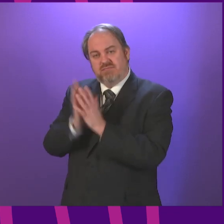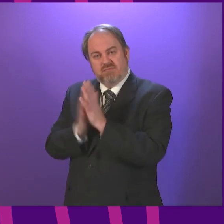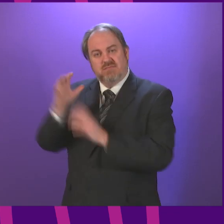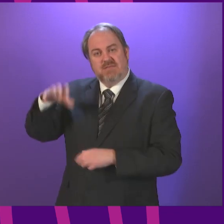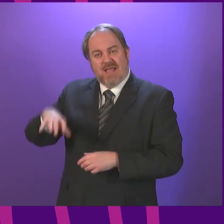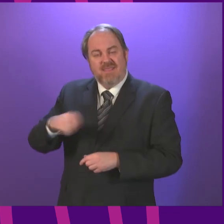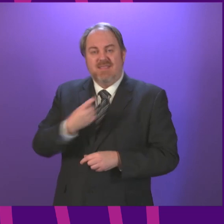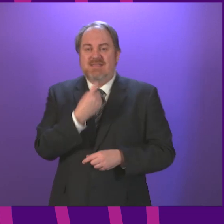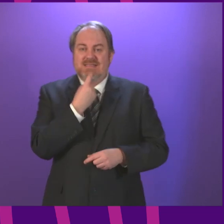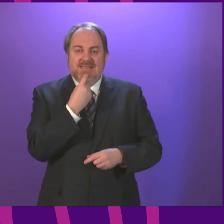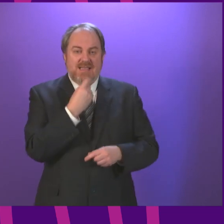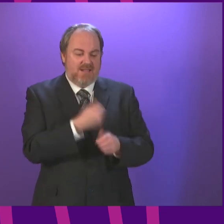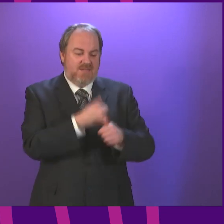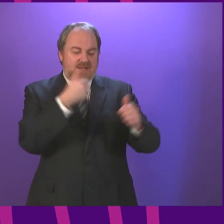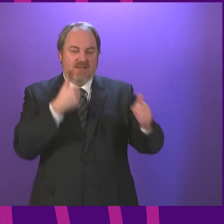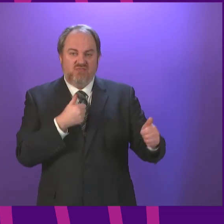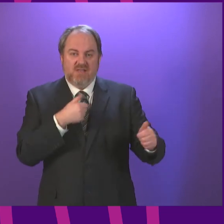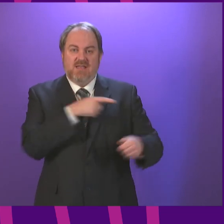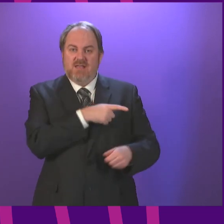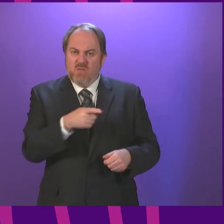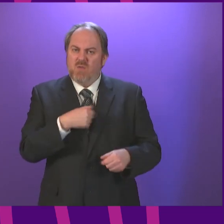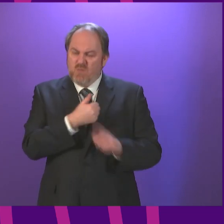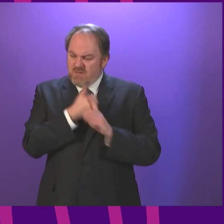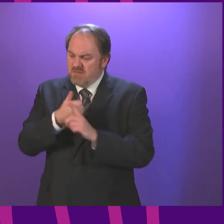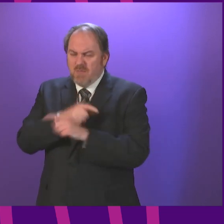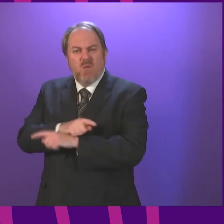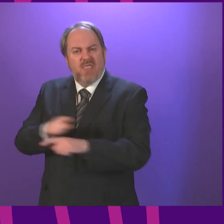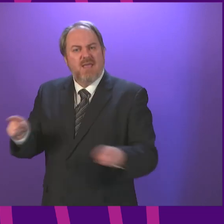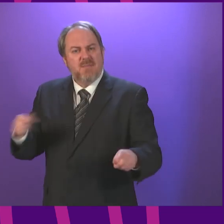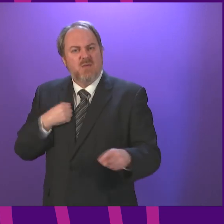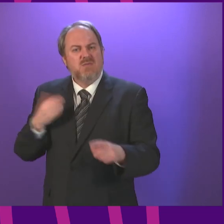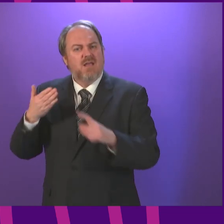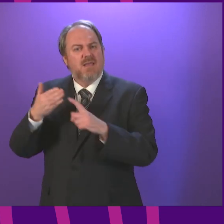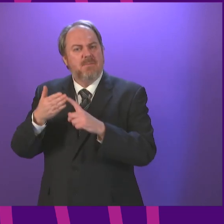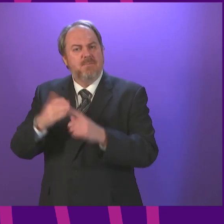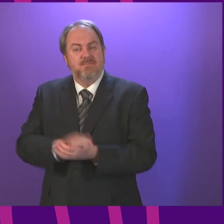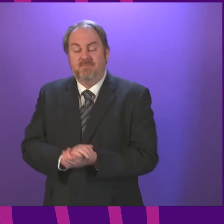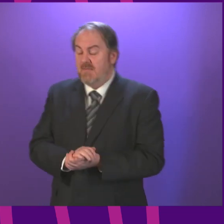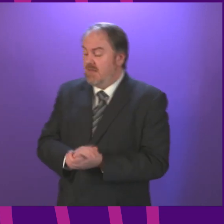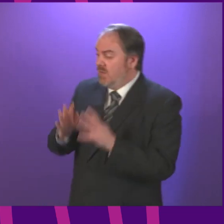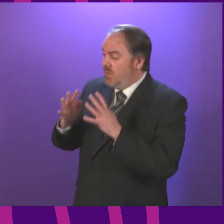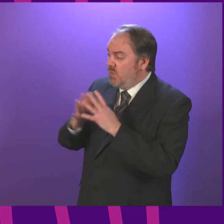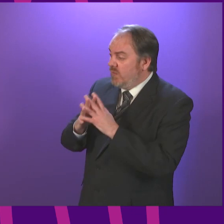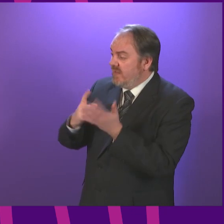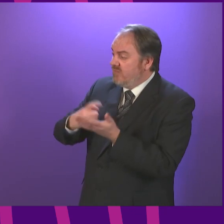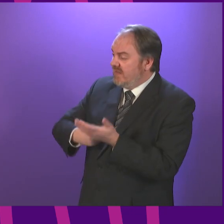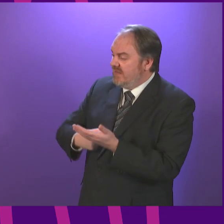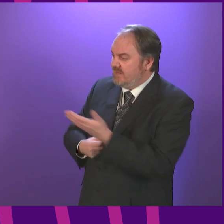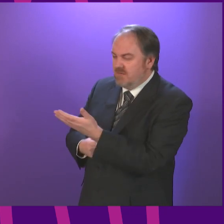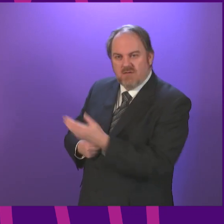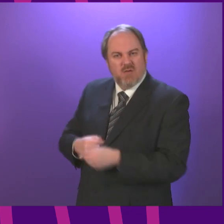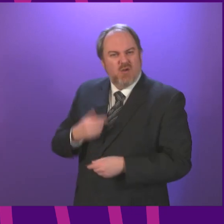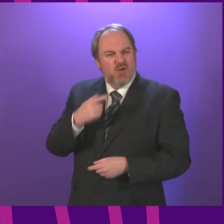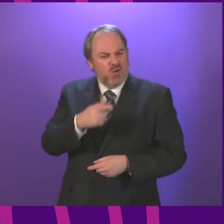Dalzell steel works; it is what we will always try to do in such industrial situations. Willie Rennie: The First Minister went to the smelter, had